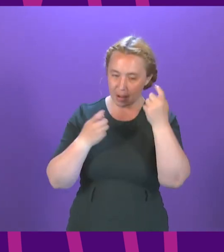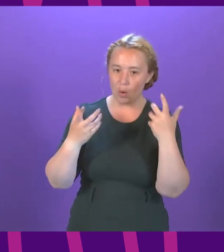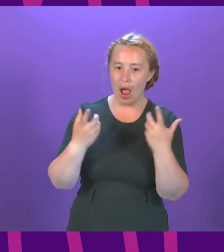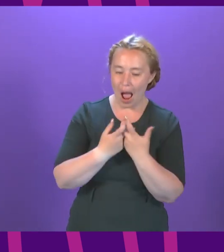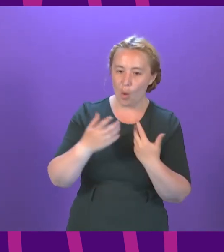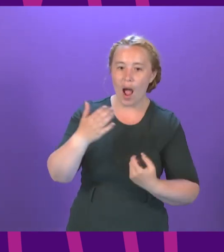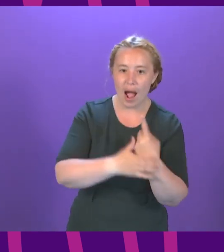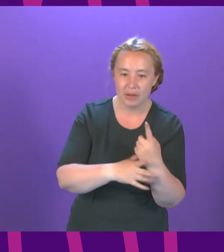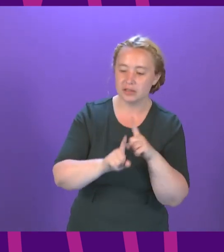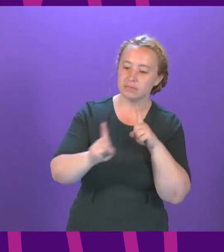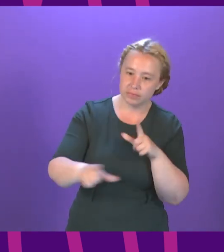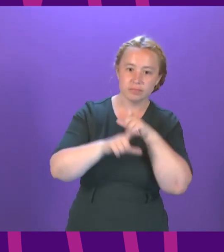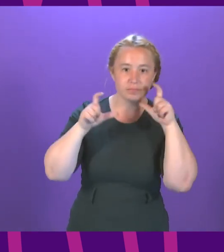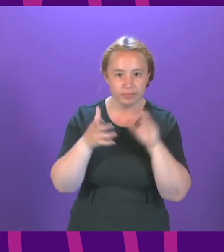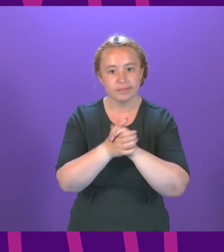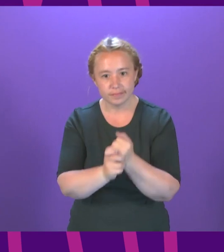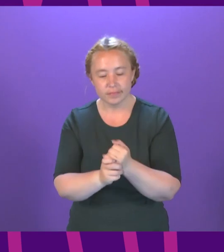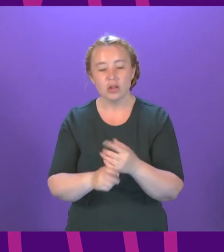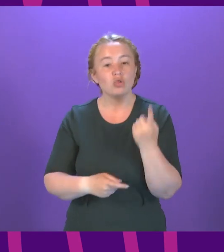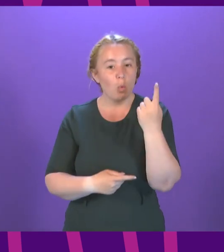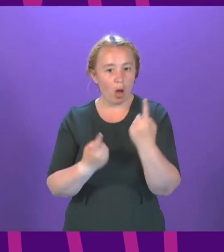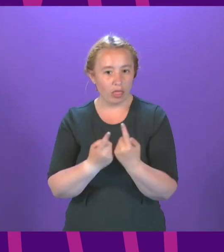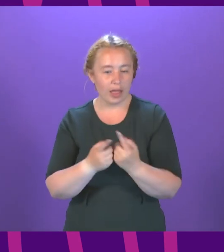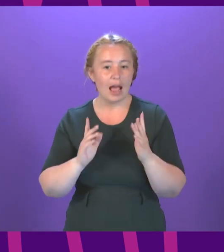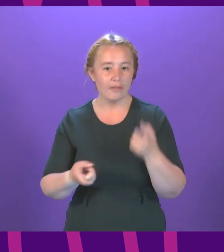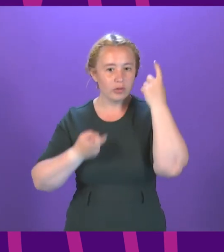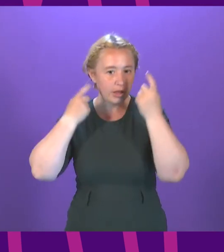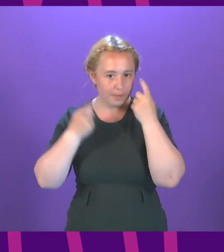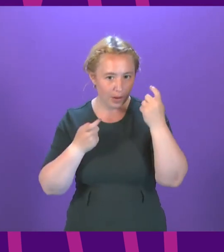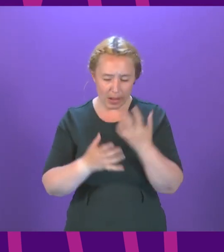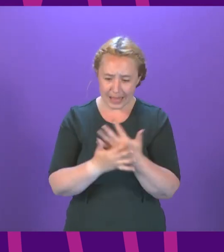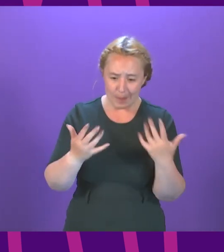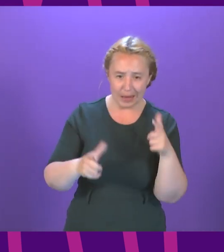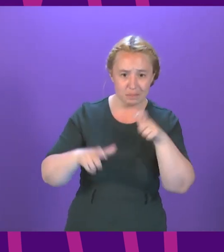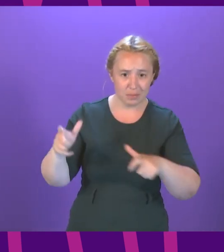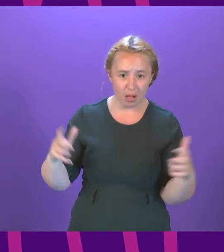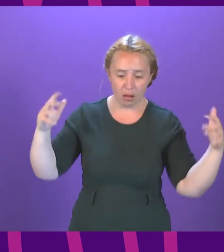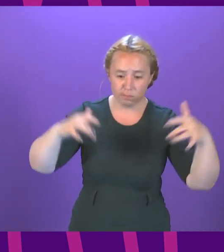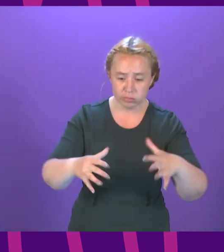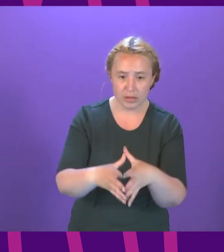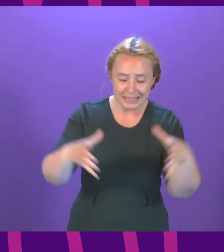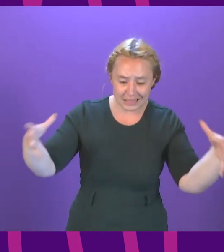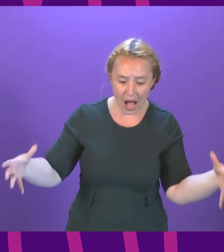as safe as possible, and one of the factors is the size of the venue or stadium.